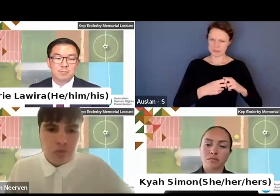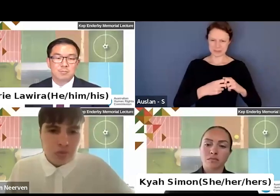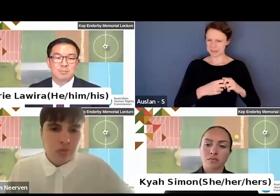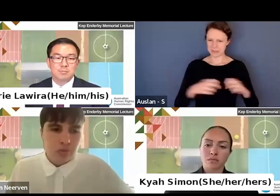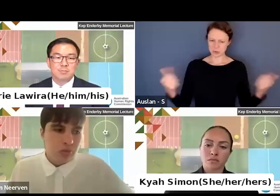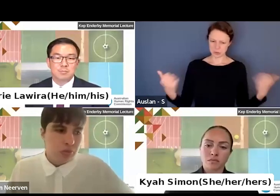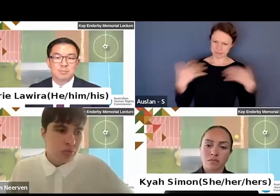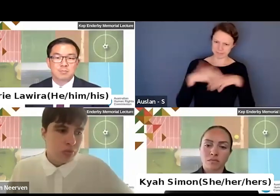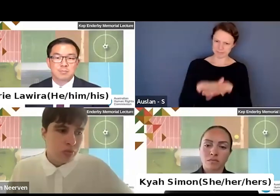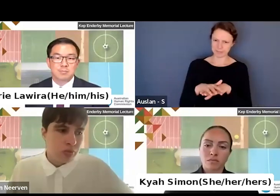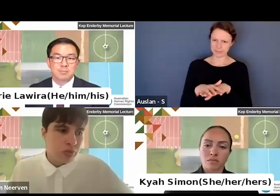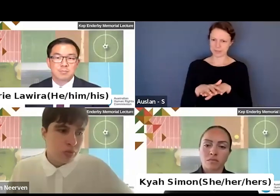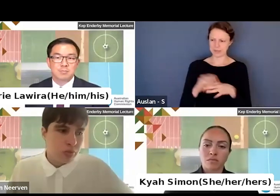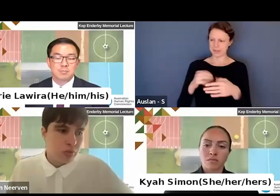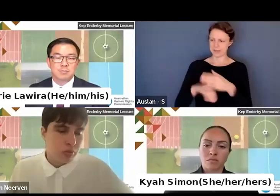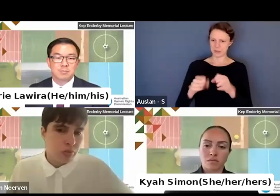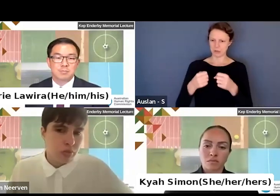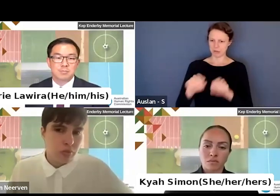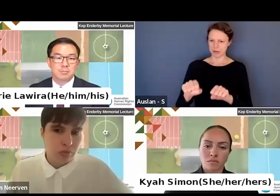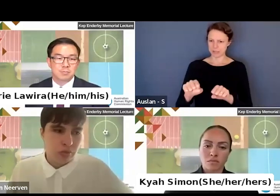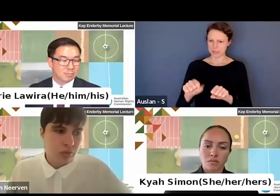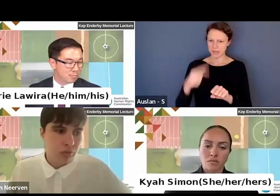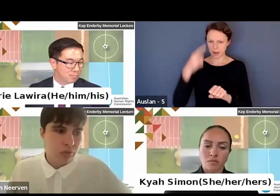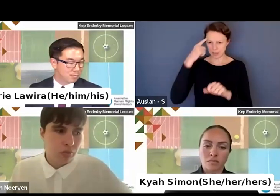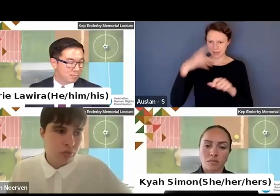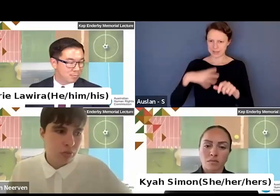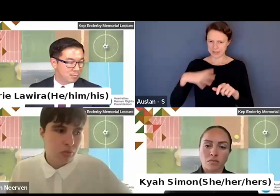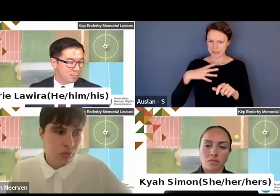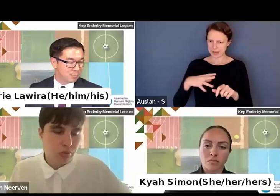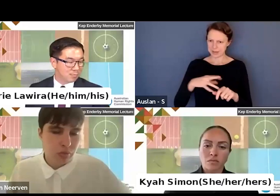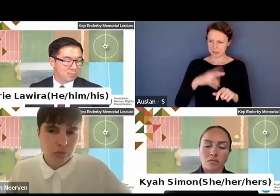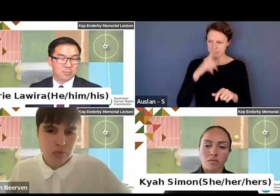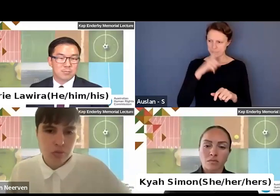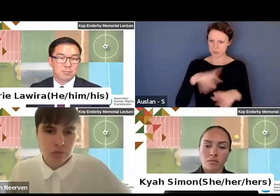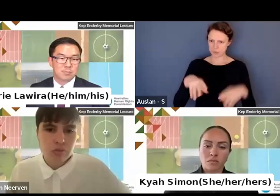So that is accountability. And I think Evan mentioned that as well. We need accountability for for actions as well.